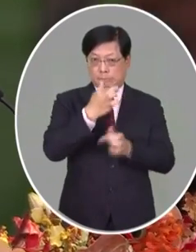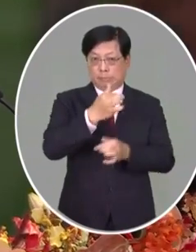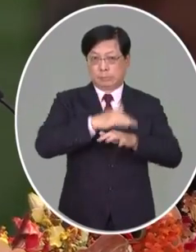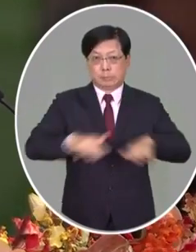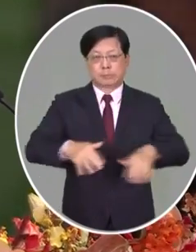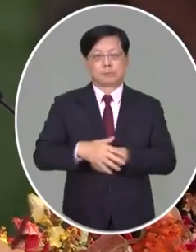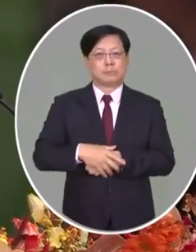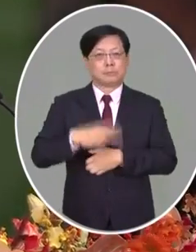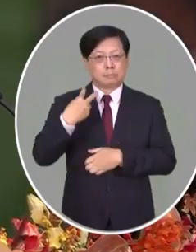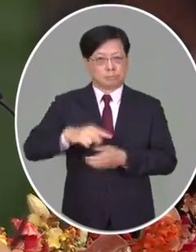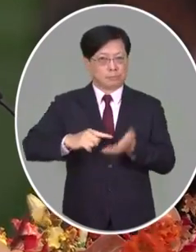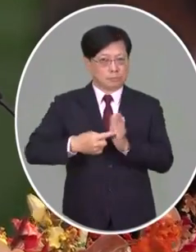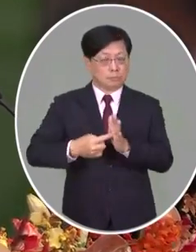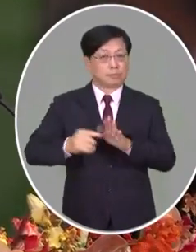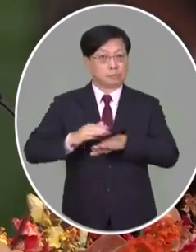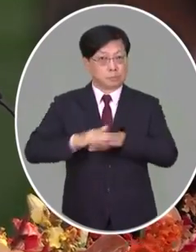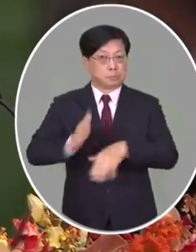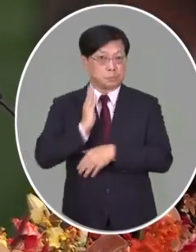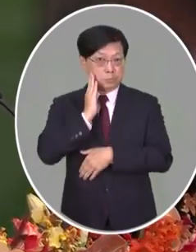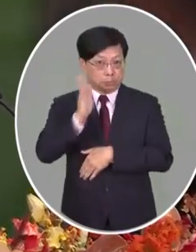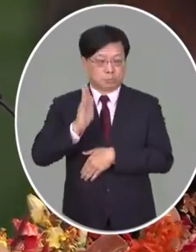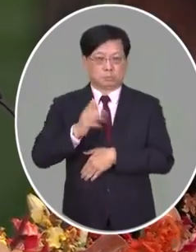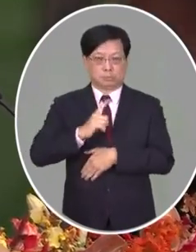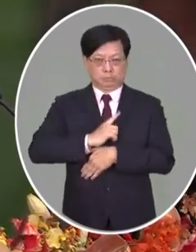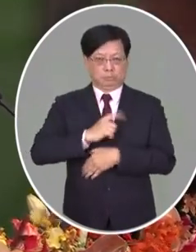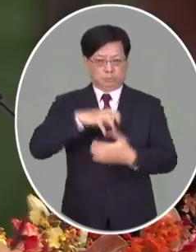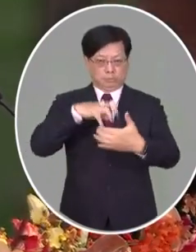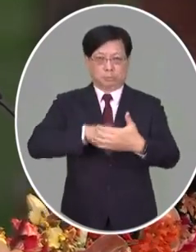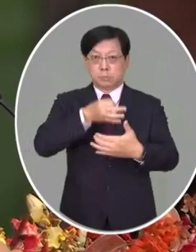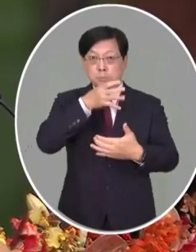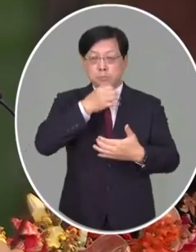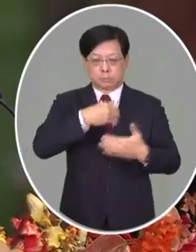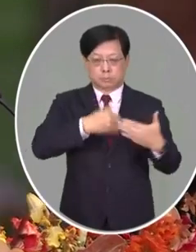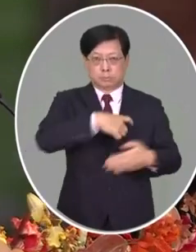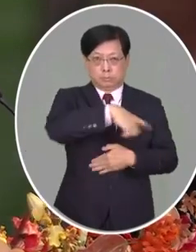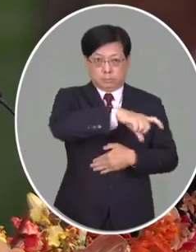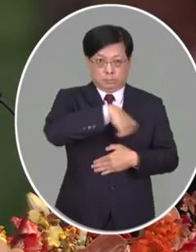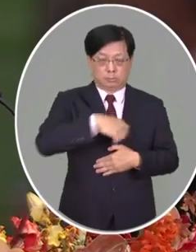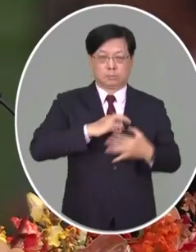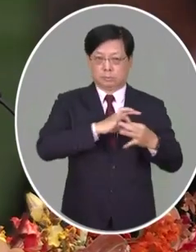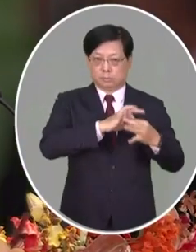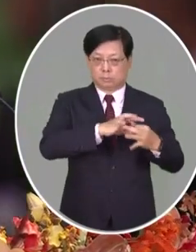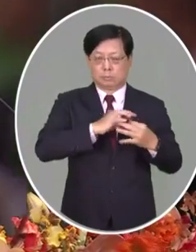demonstrate stable and principled leadership in cross-strait relations